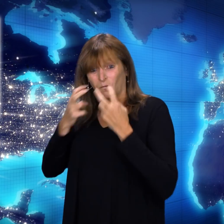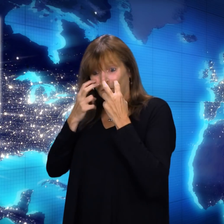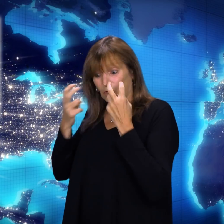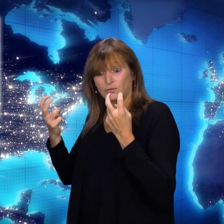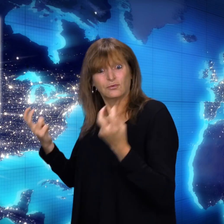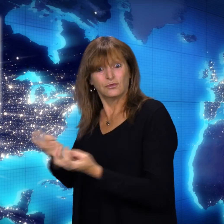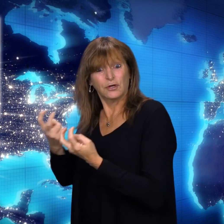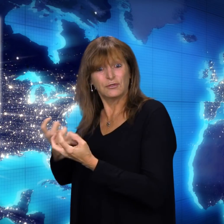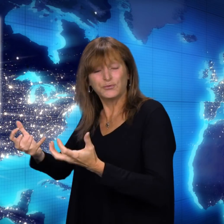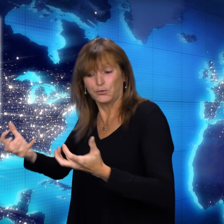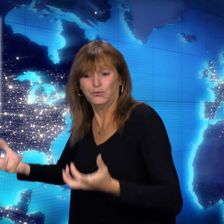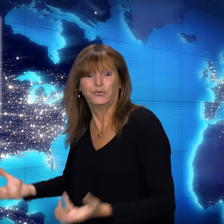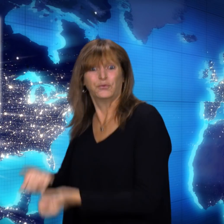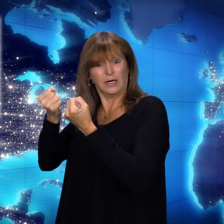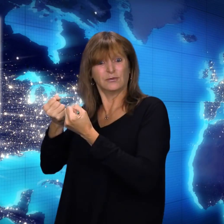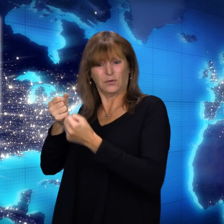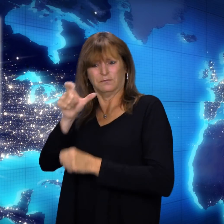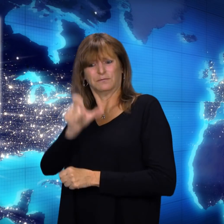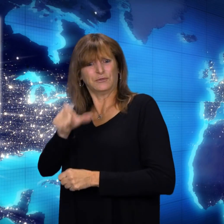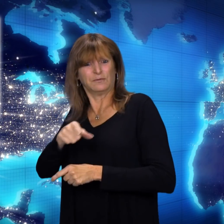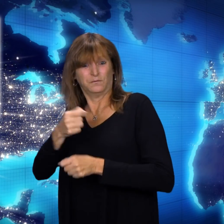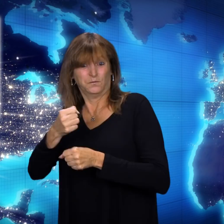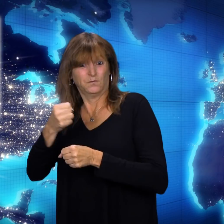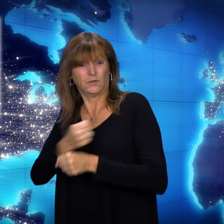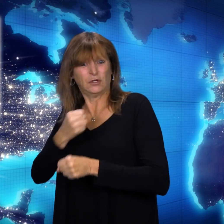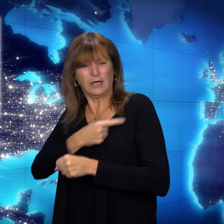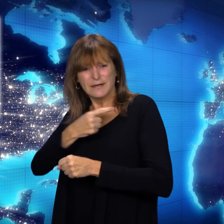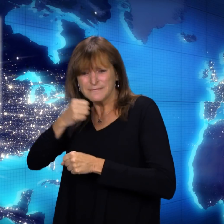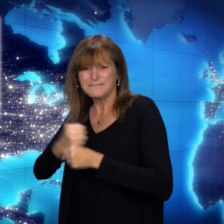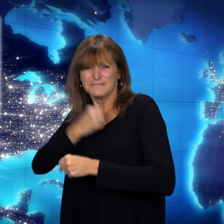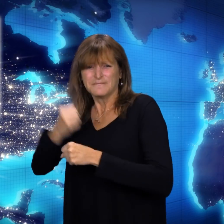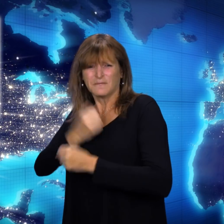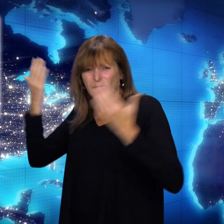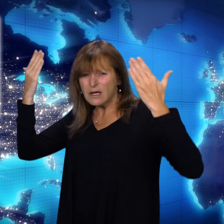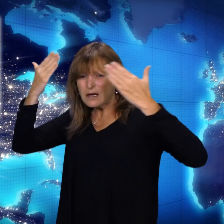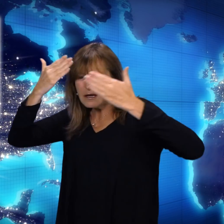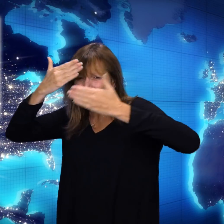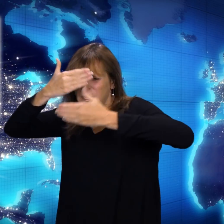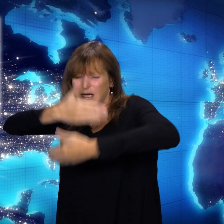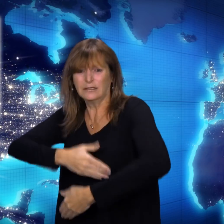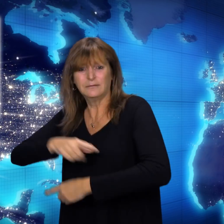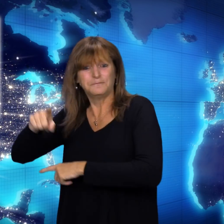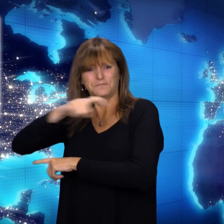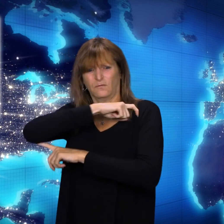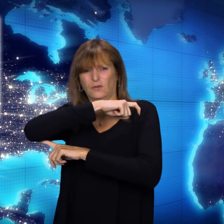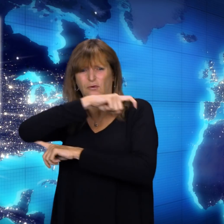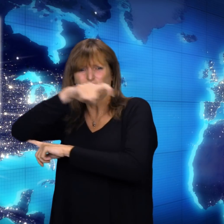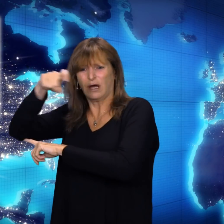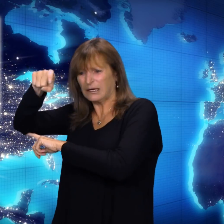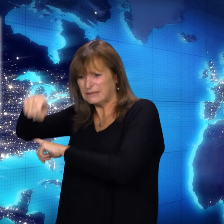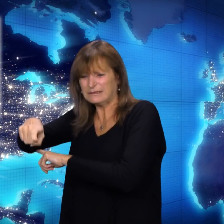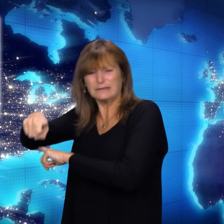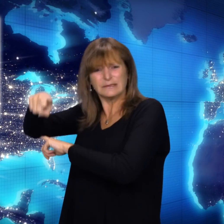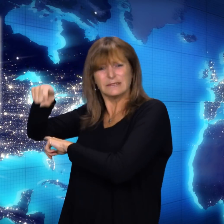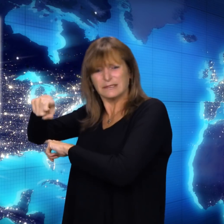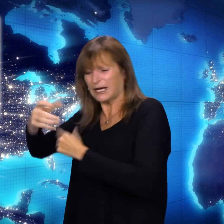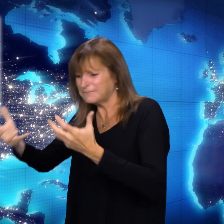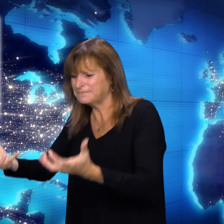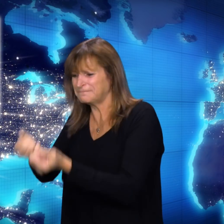The search and rescue workers worked through the night, and used